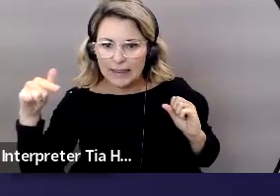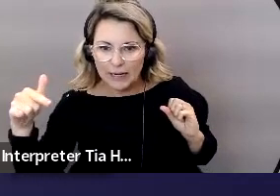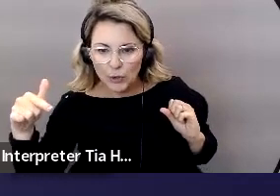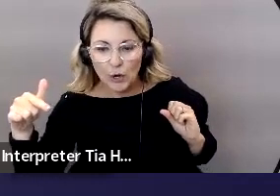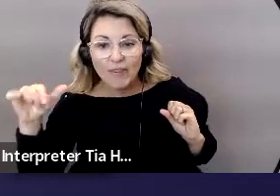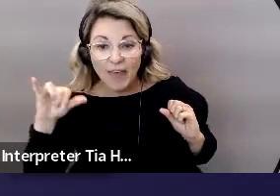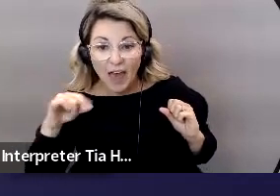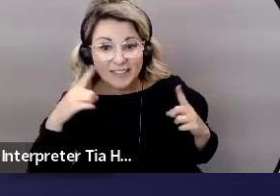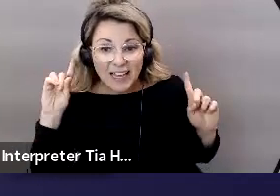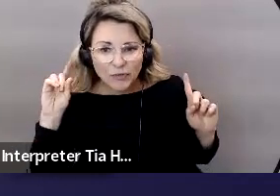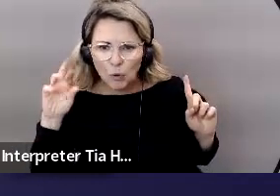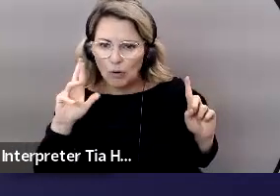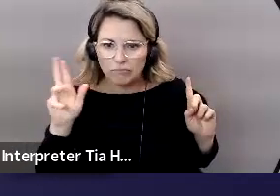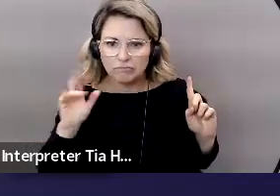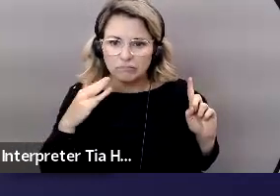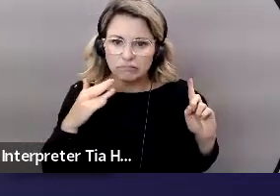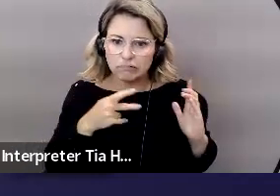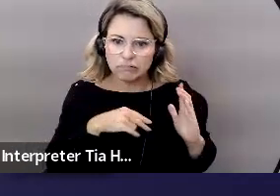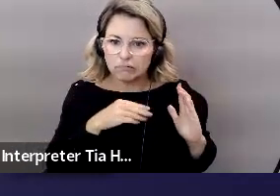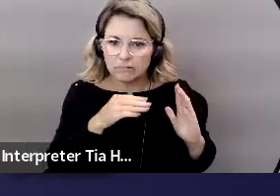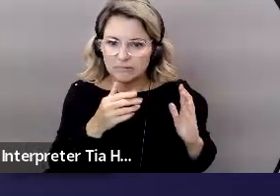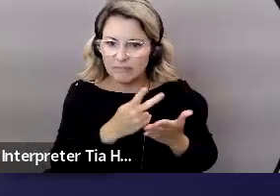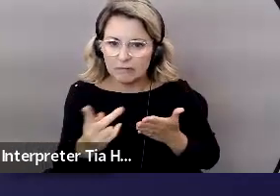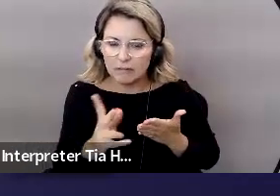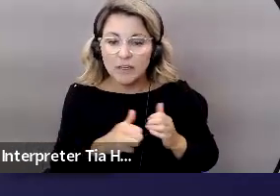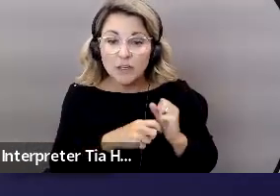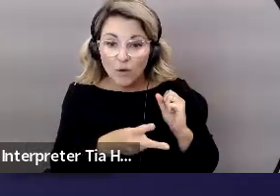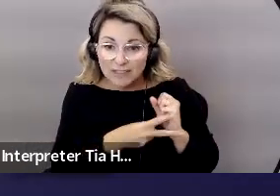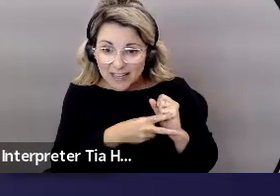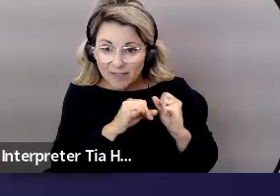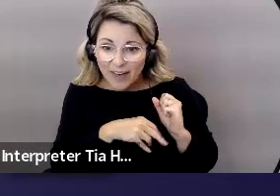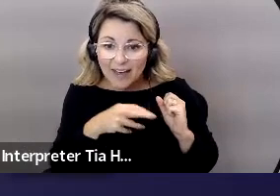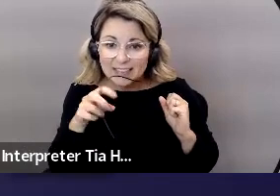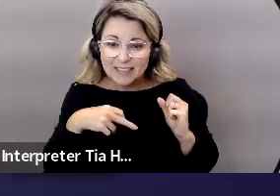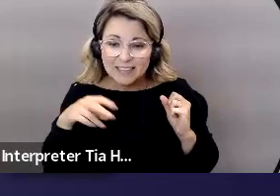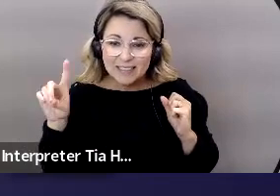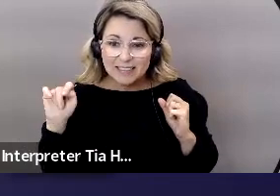So, it's going and that's going to drive a lot of the research that maybe ends up happening as a